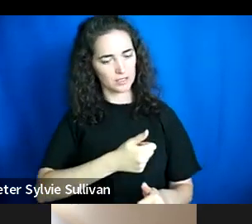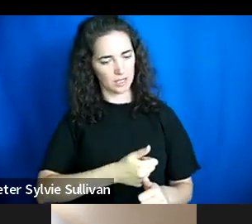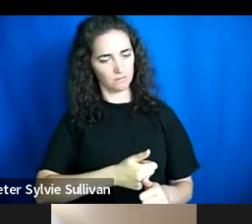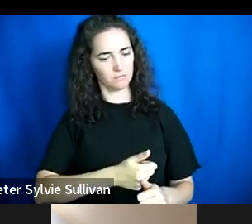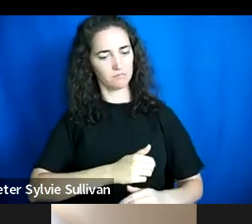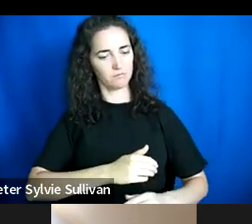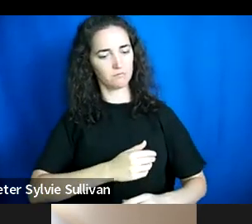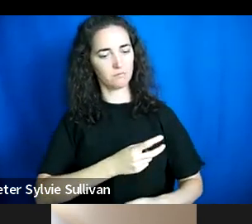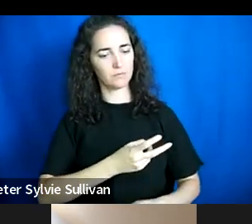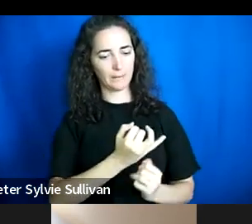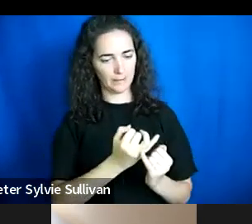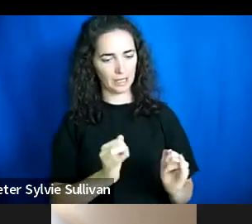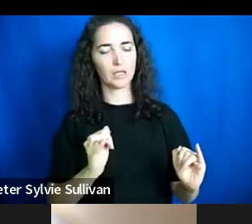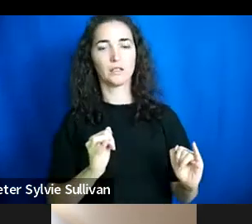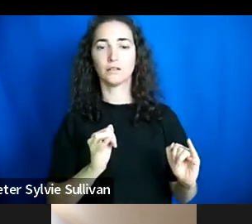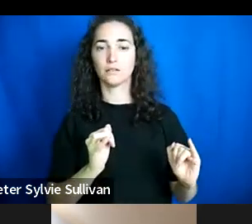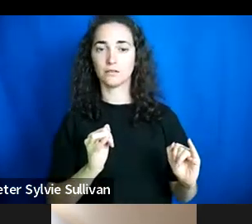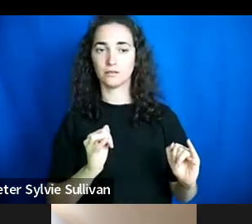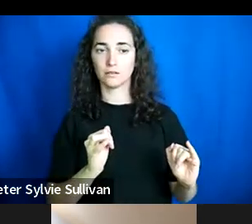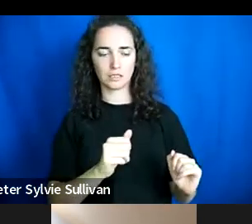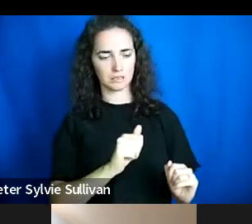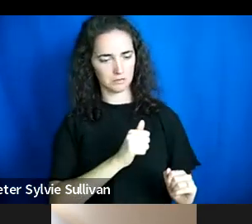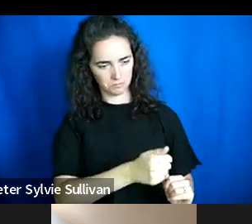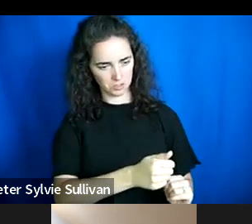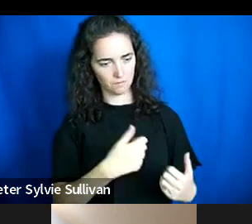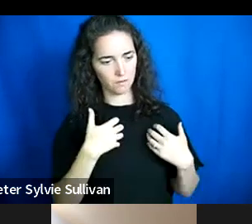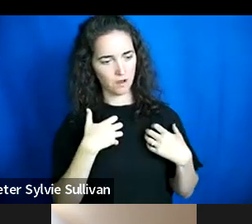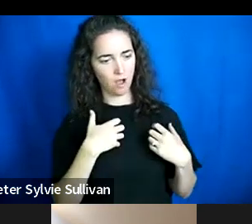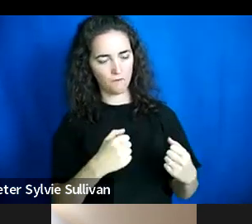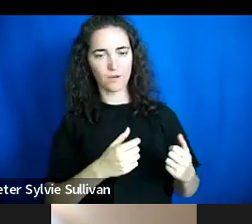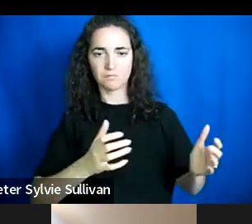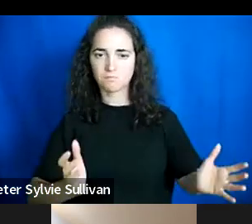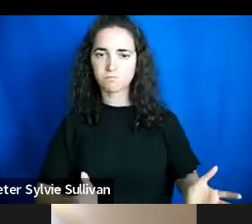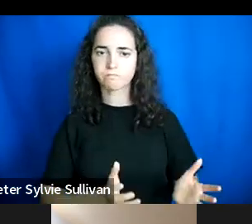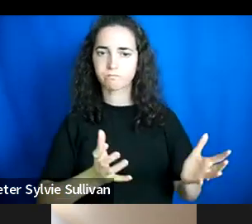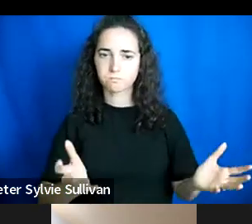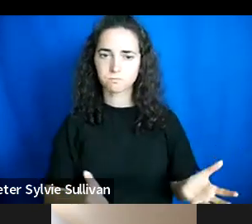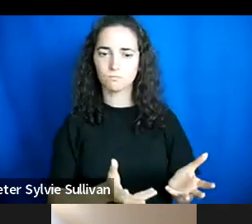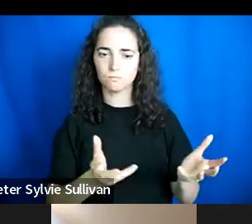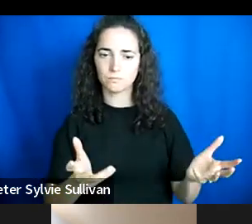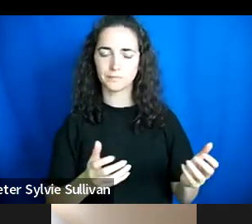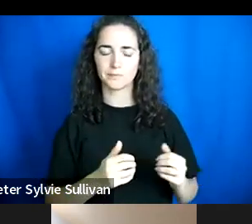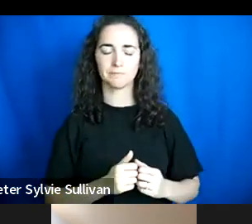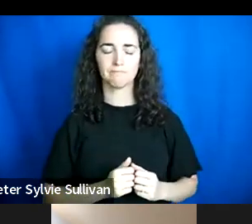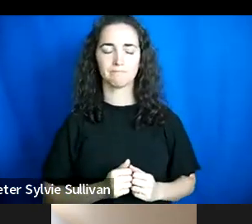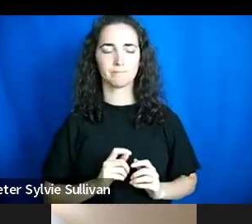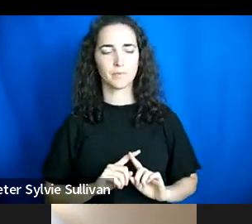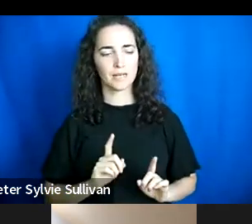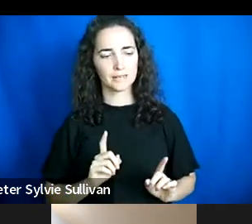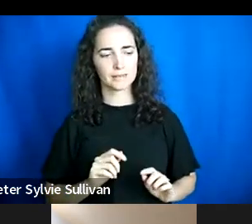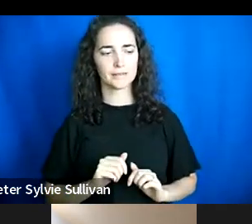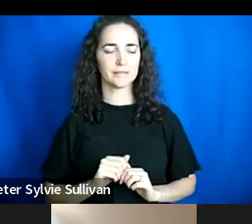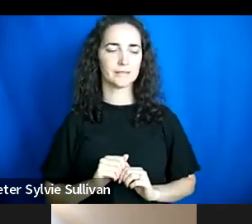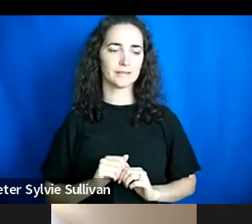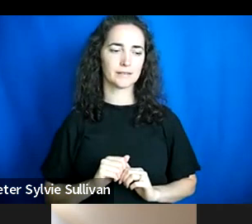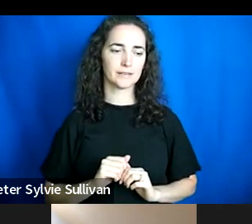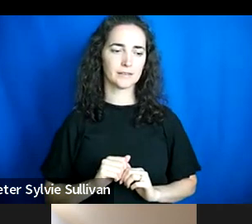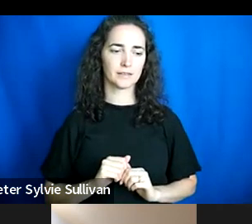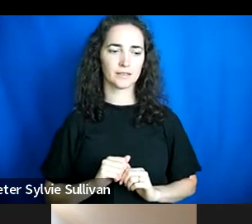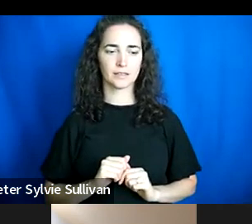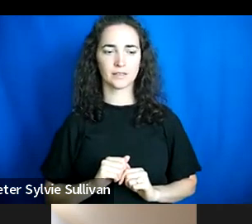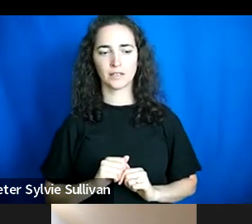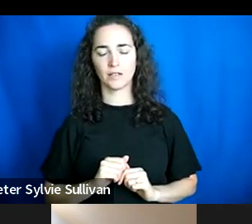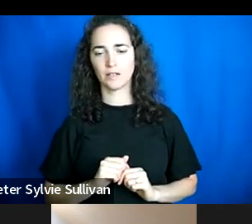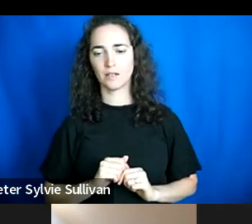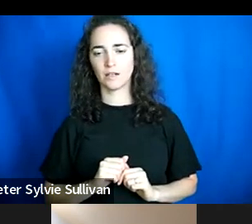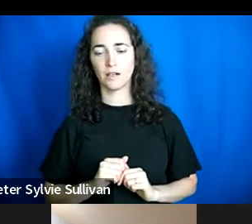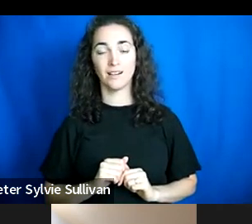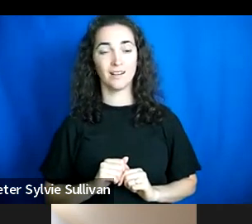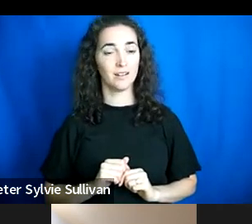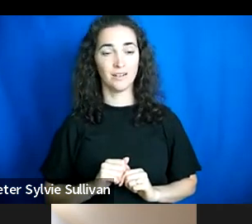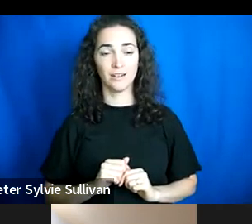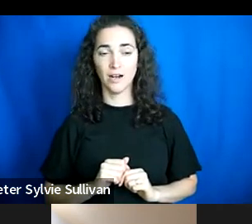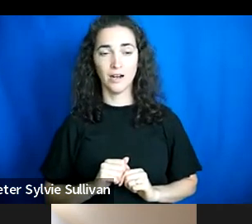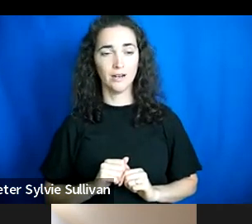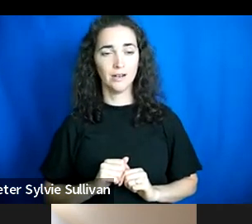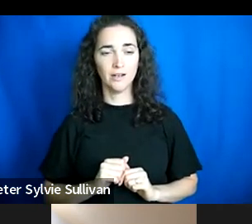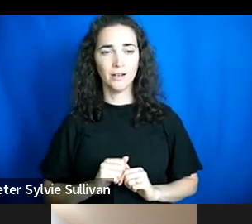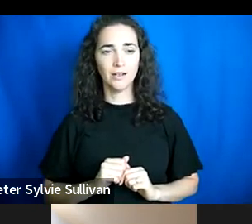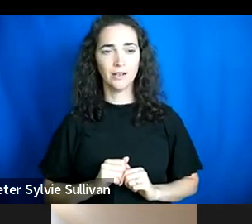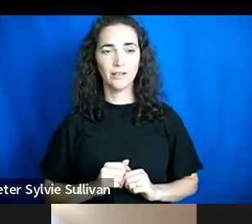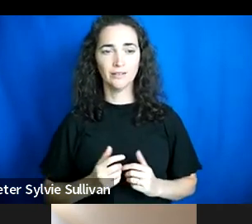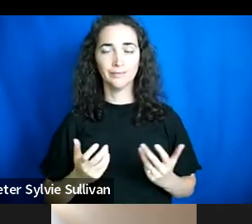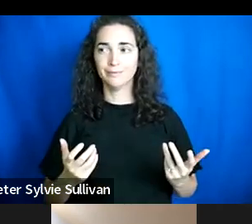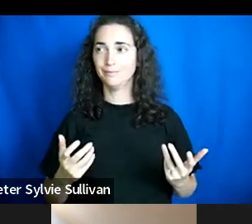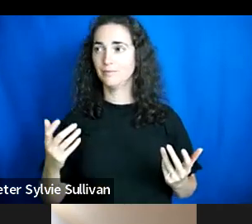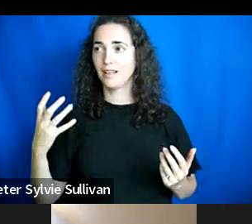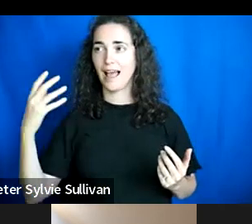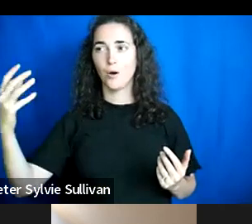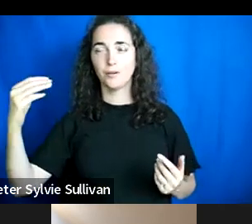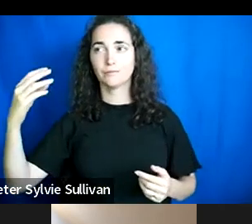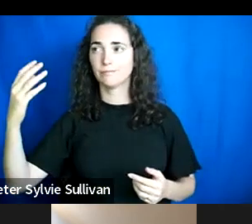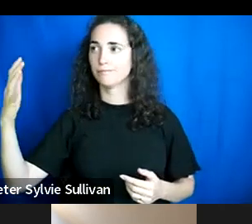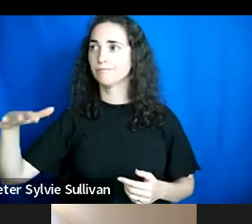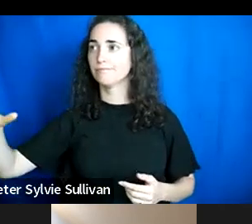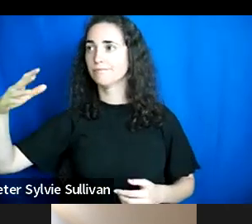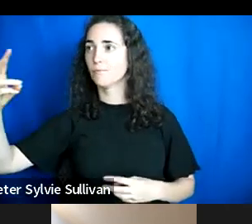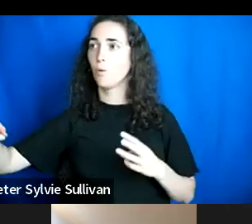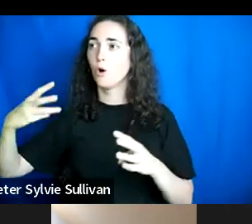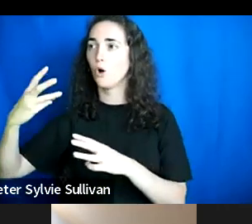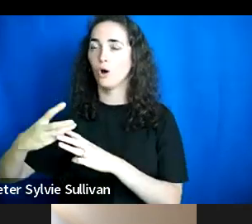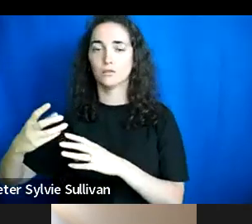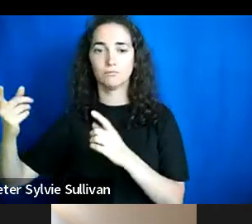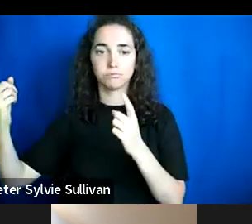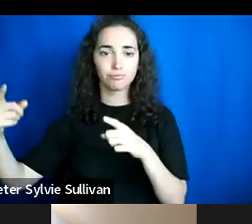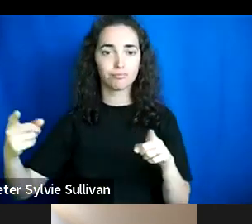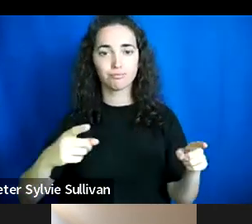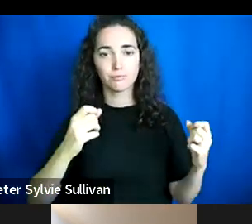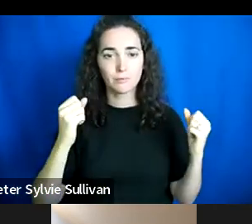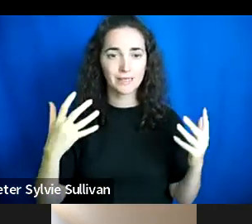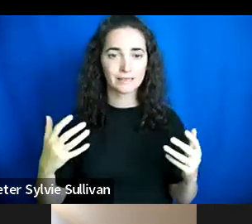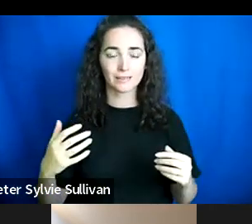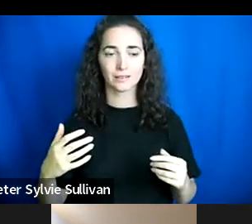And to have self-confidence but there's a lot that goes on out in the world with her fear and other adults.